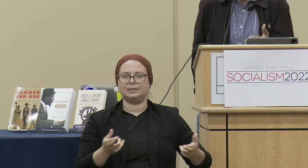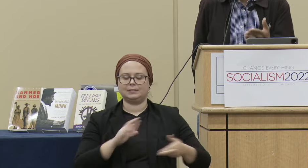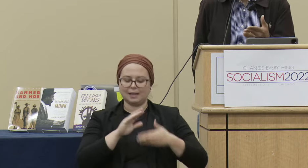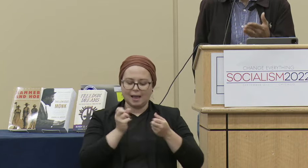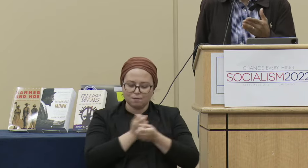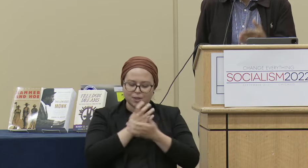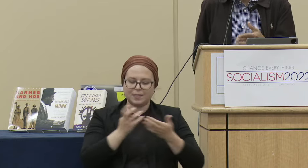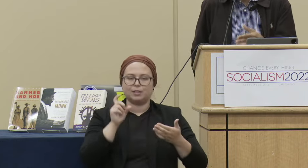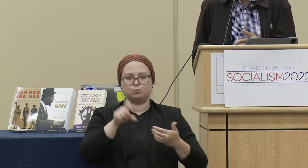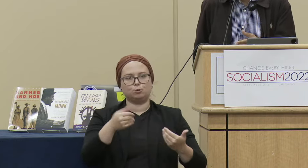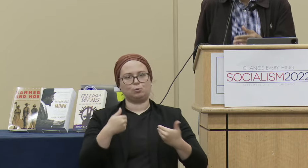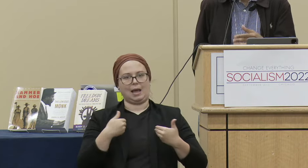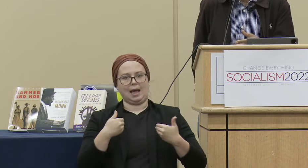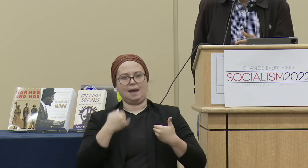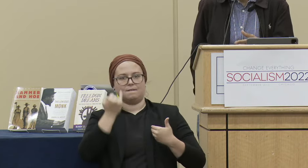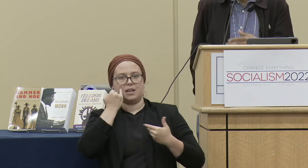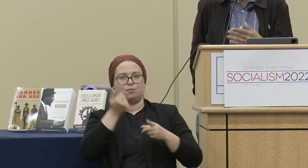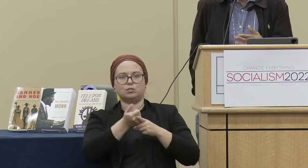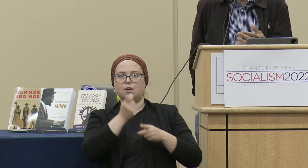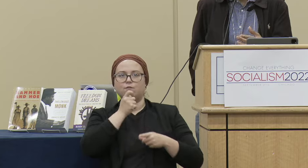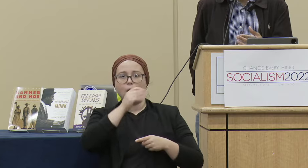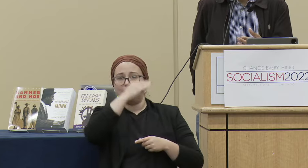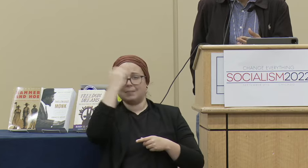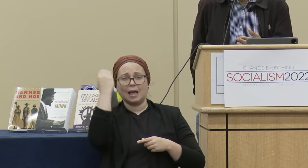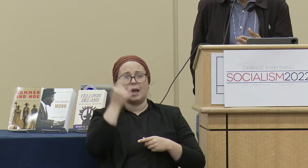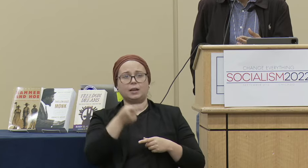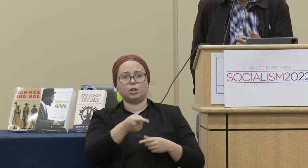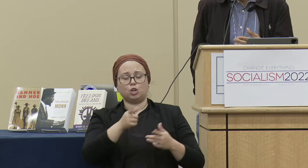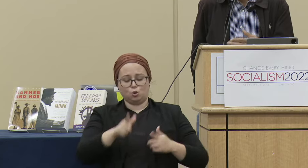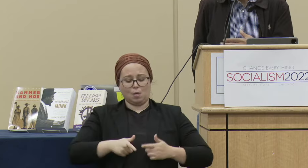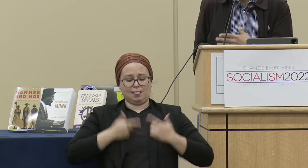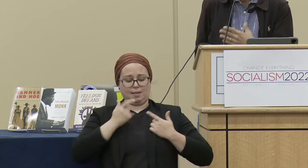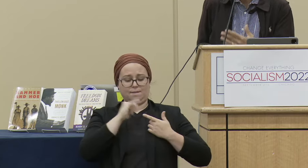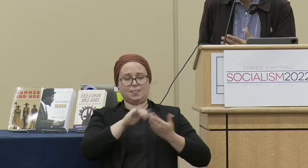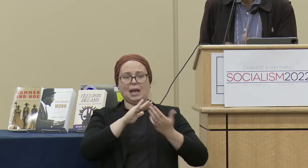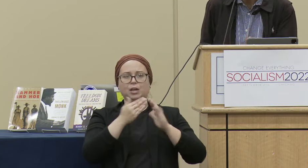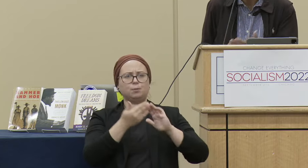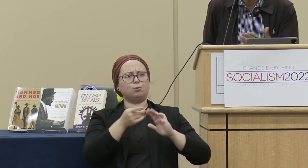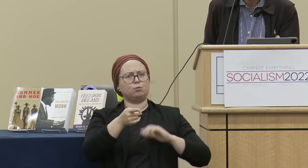an infusion of resources, all the things you're supposed to have. And if you're not Black and you live in that community,